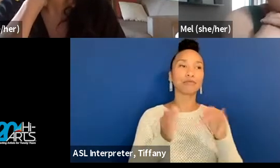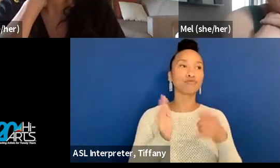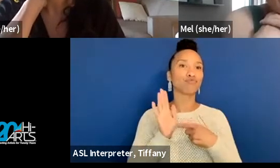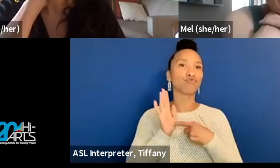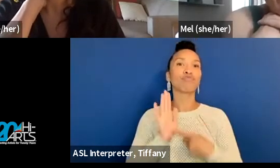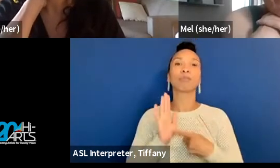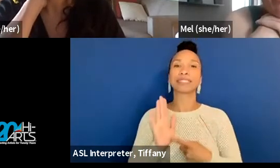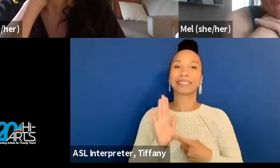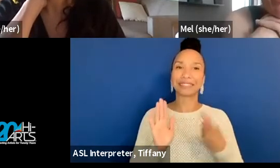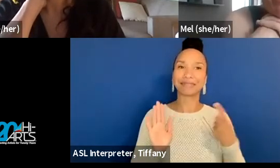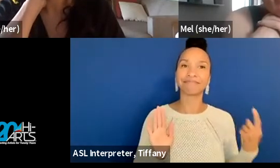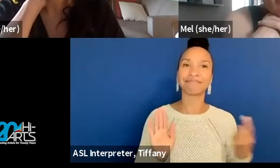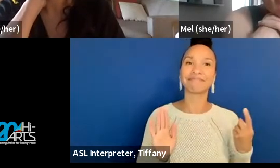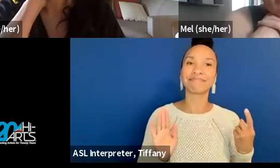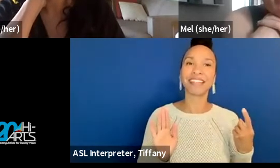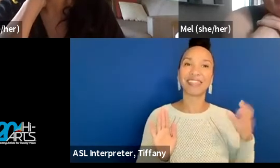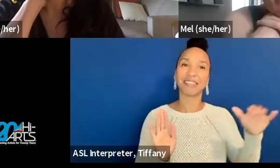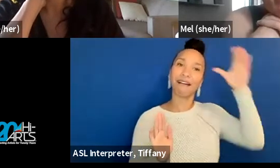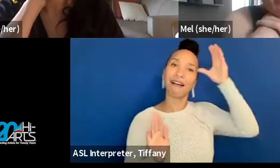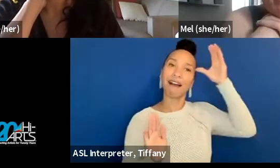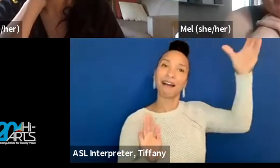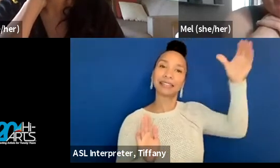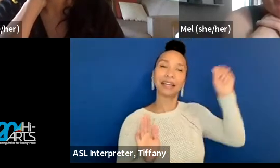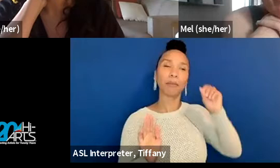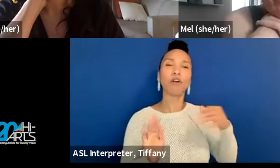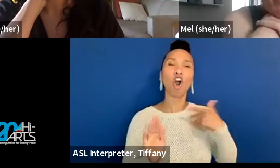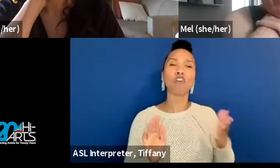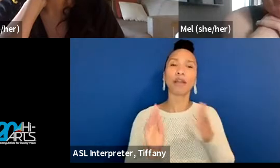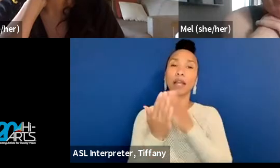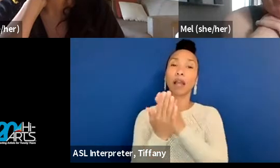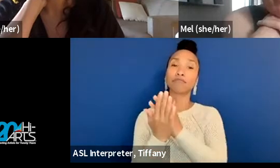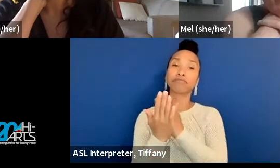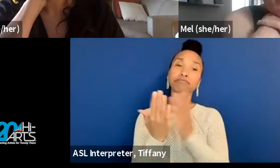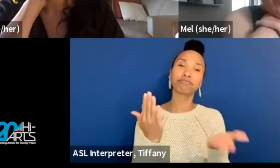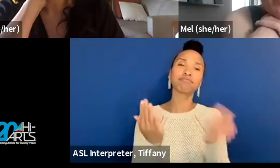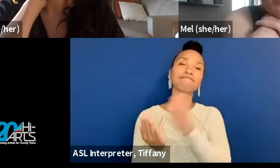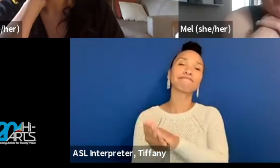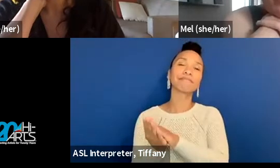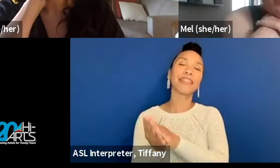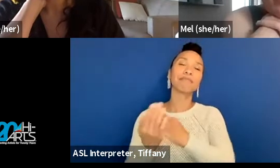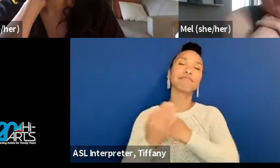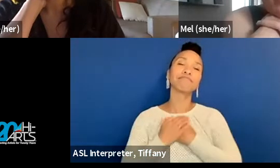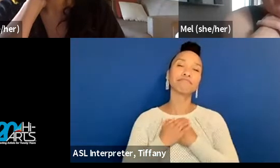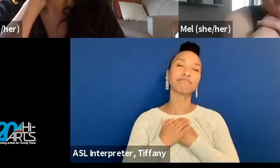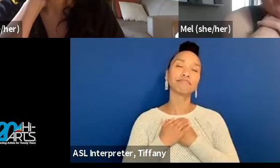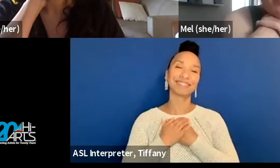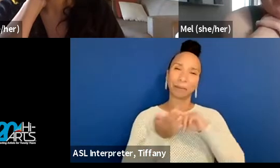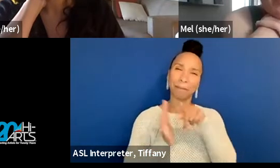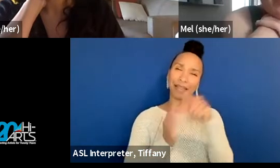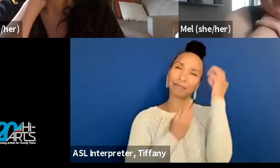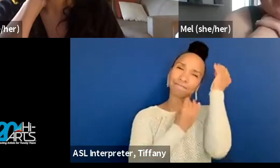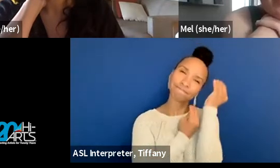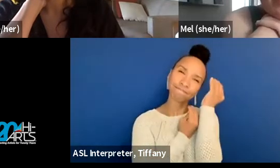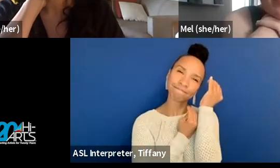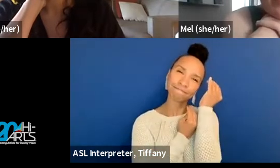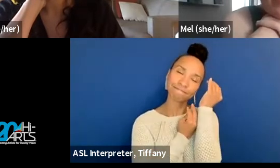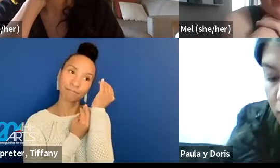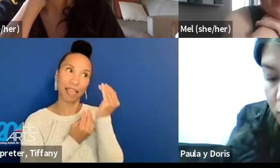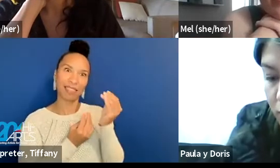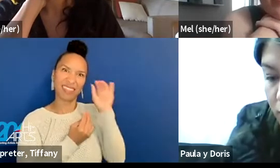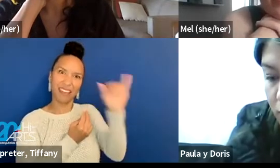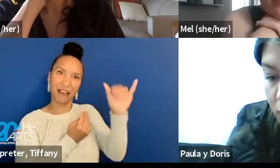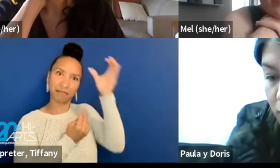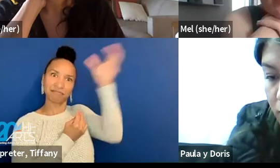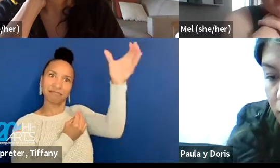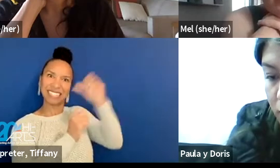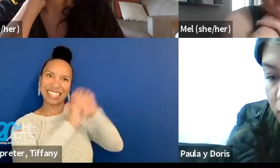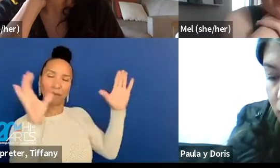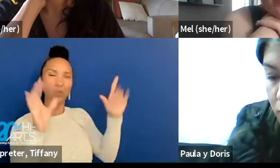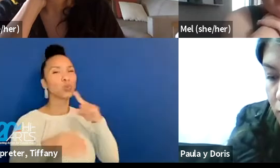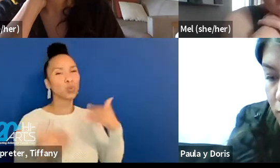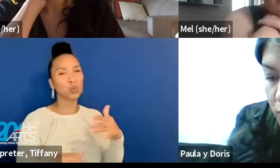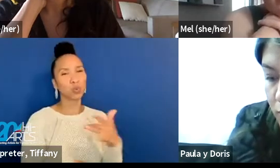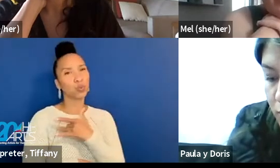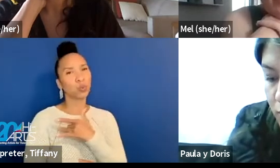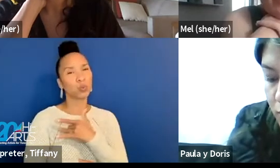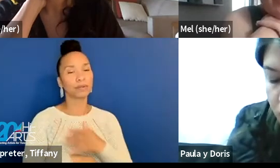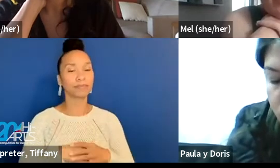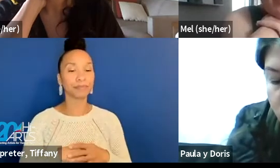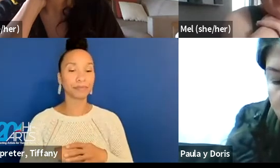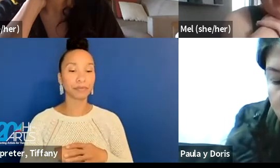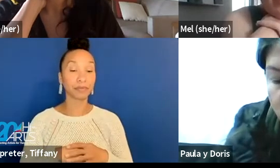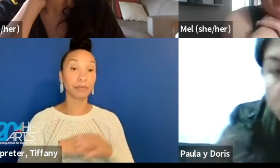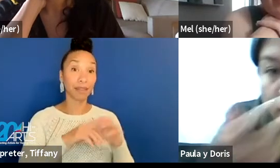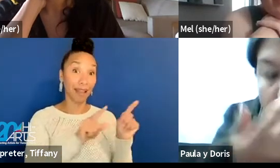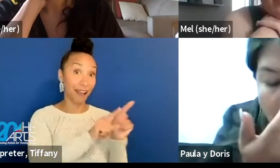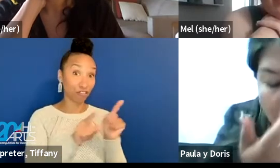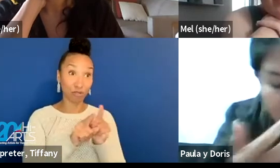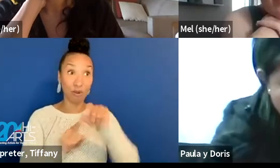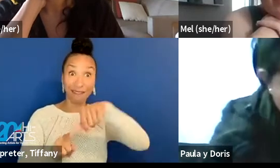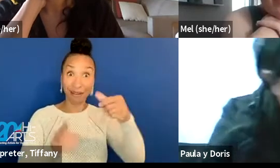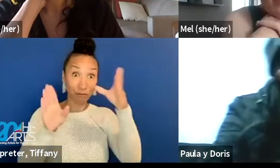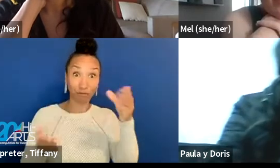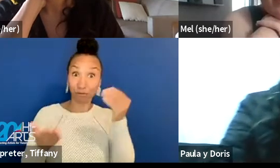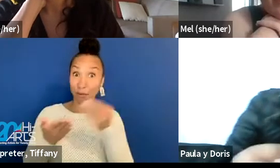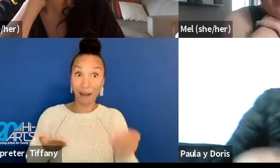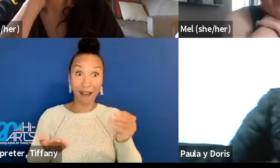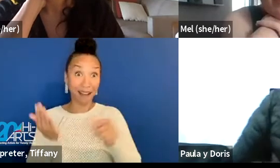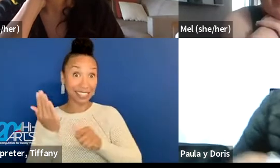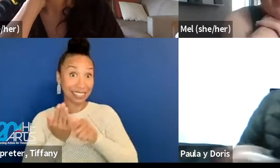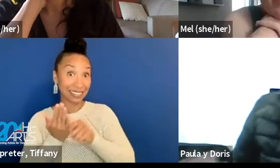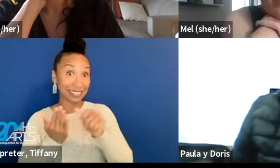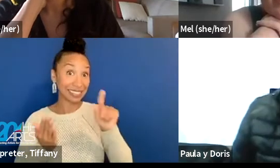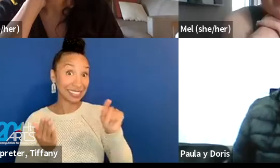Benjamin (they/them/elle): I sent handwritten notes to every person who bought the scene in their packet and so in reading our Google form we asked you know, have you been impacted by systems that family regulation surveillance and policing.